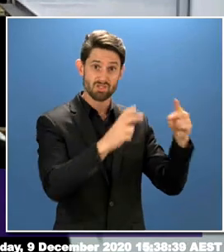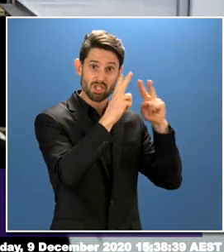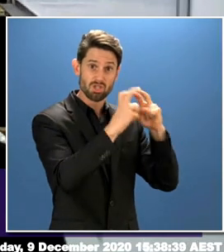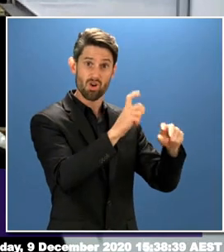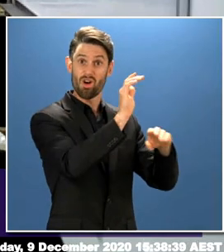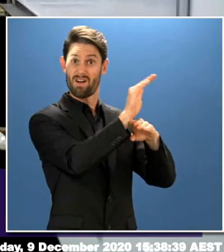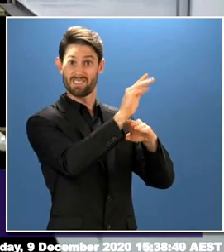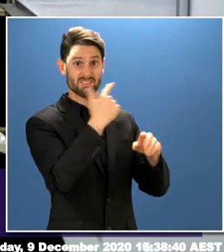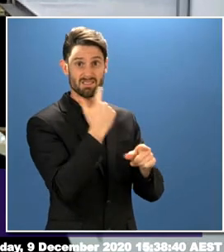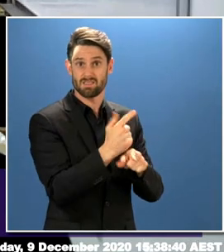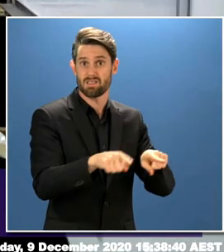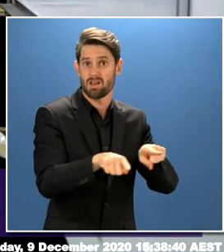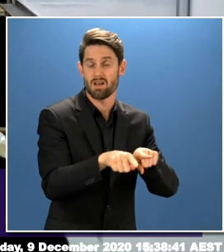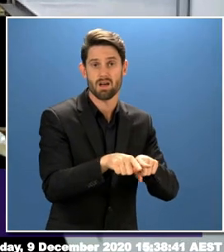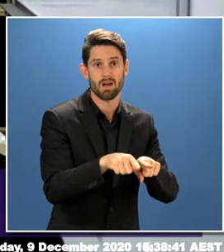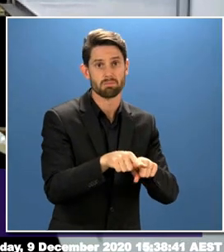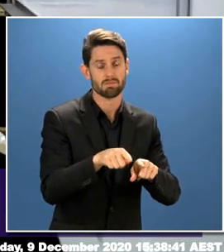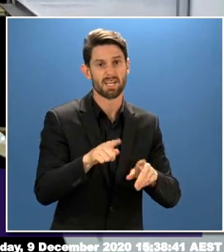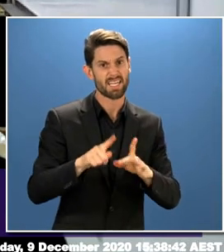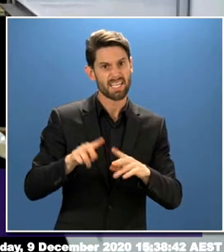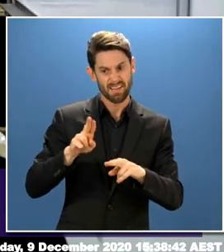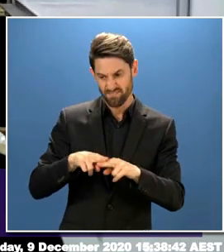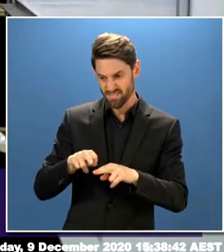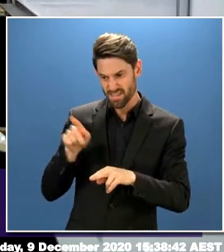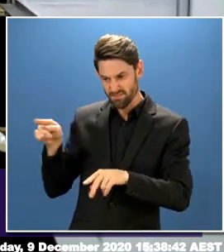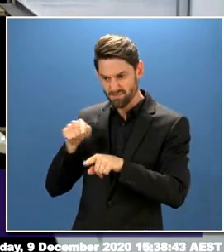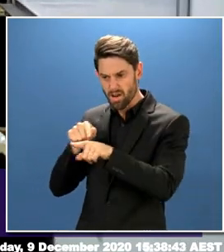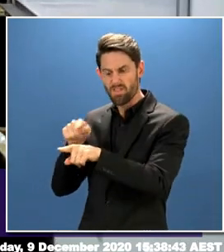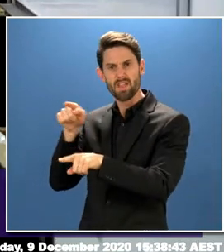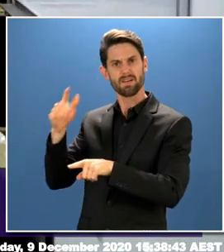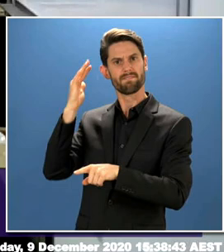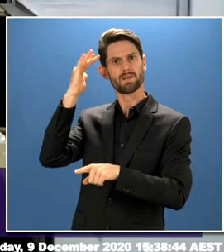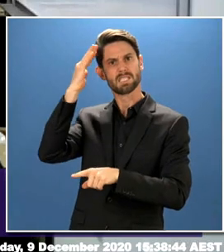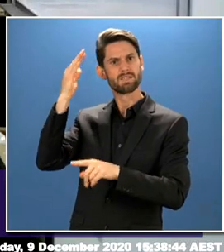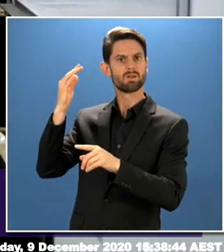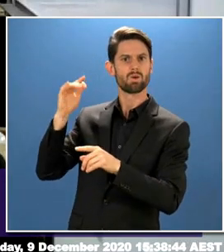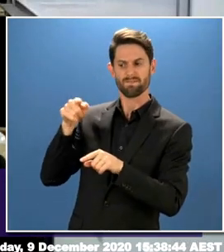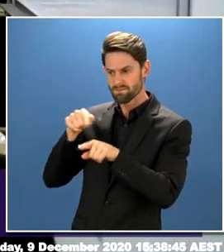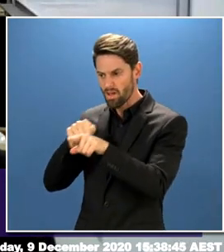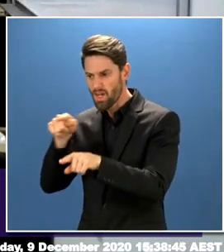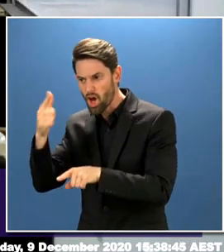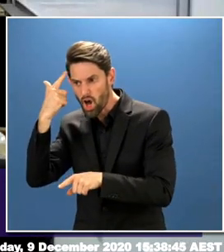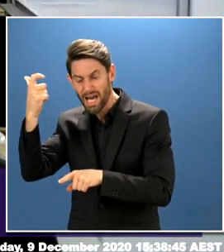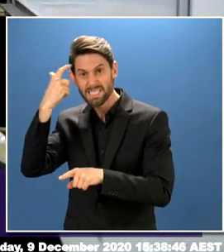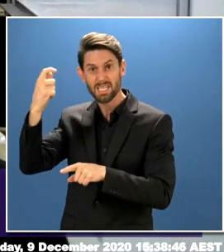highlighted when models come from these frameworks, it can only be, lead to what we have experienced